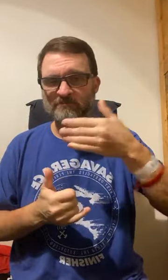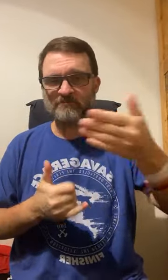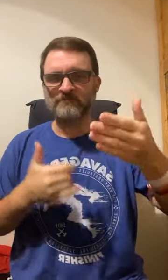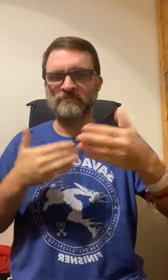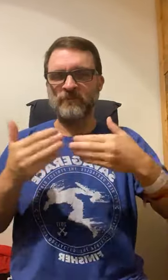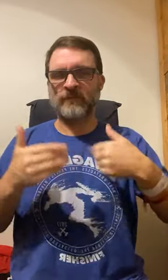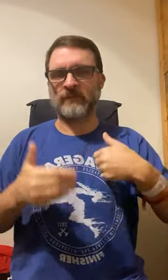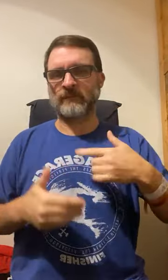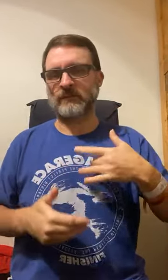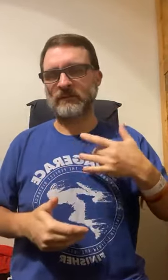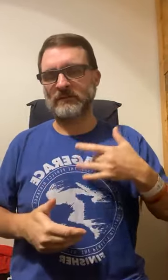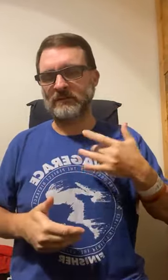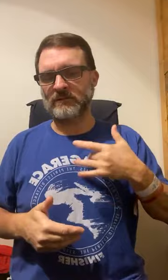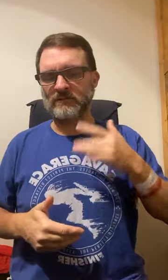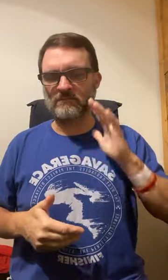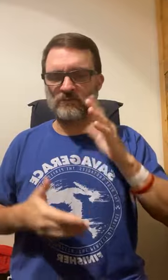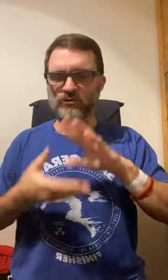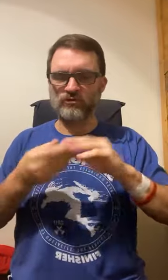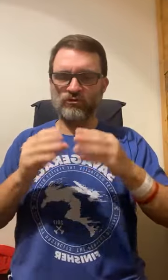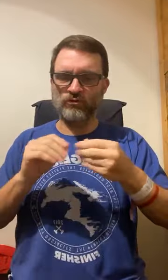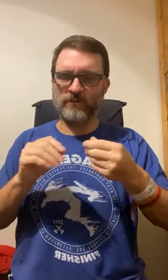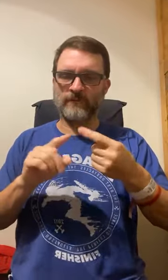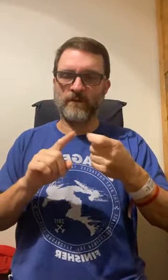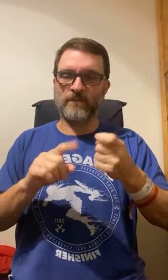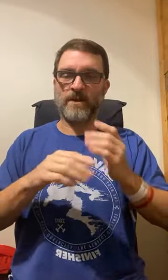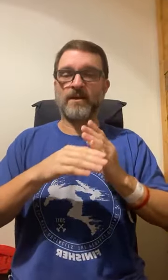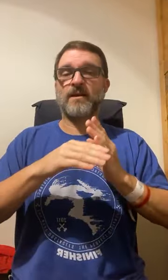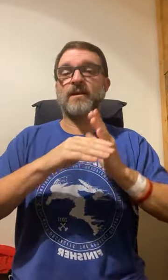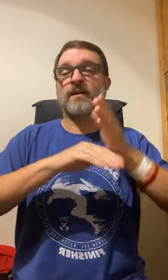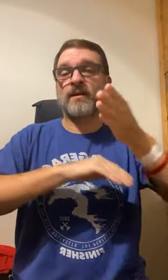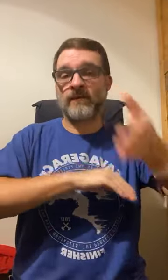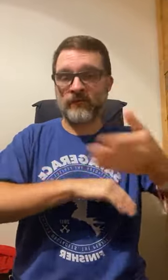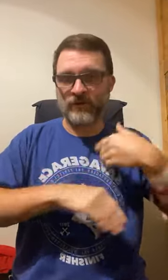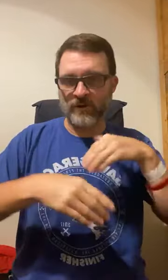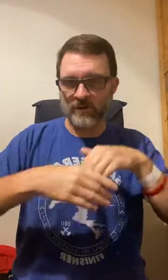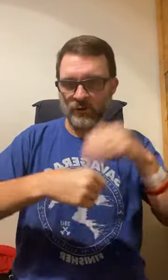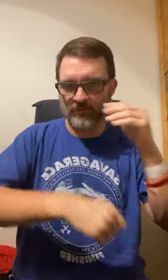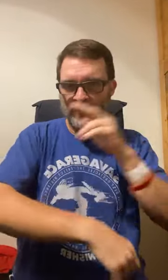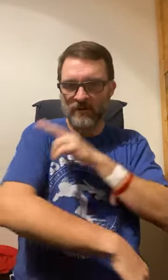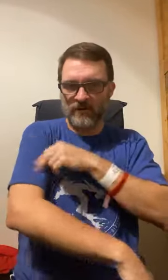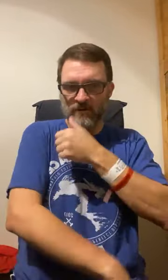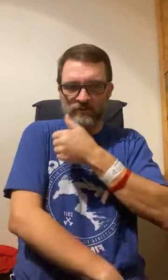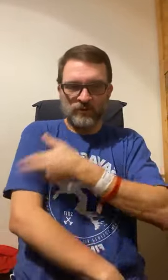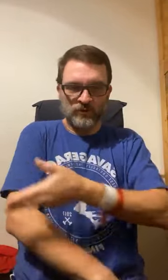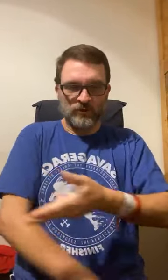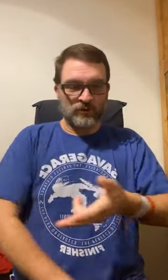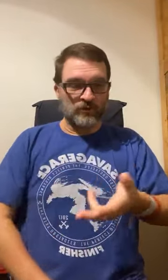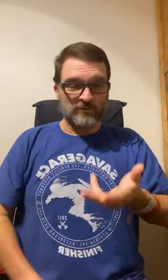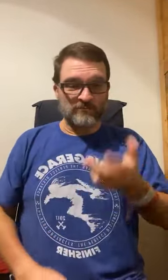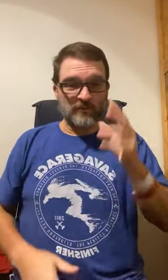It means for today or tomorrow whenever I feel ready to tell the story from AFTER my hospital stay.